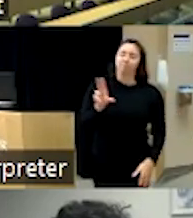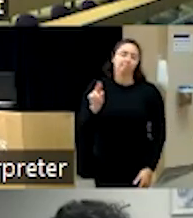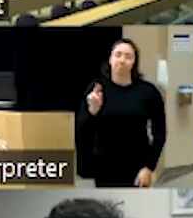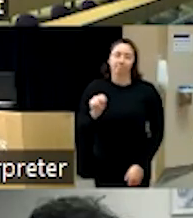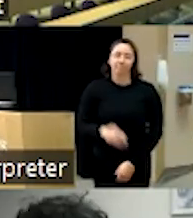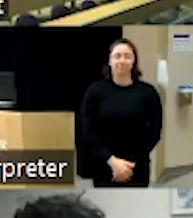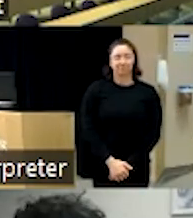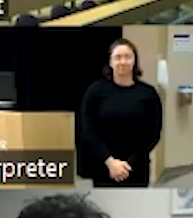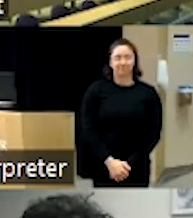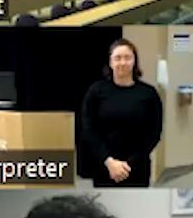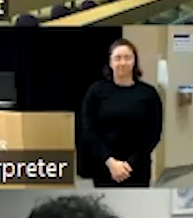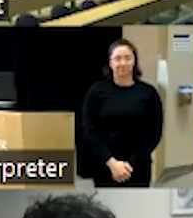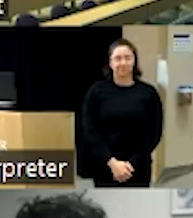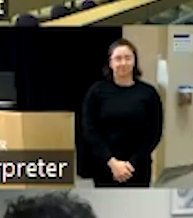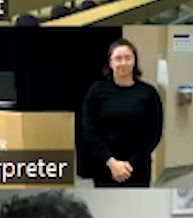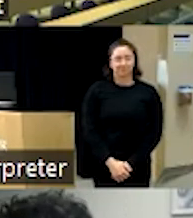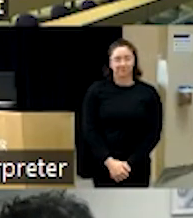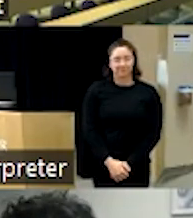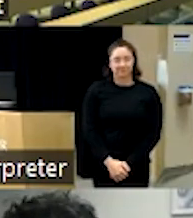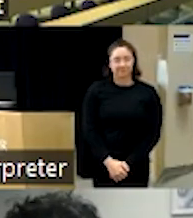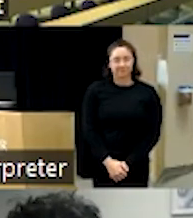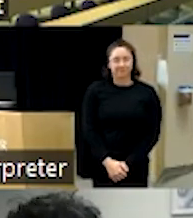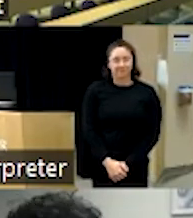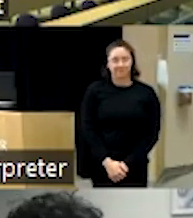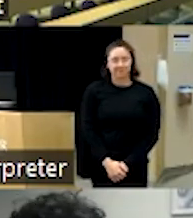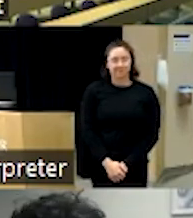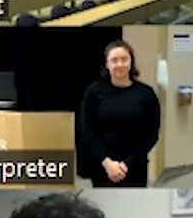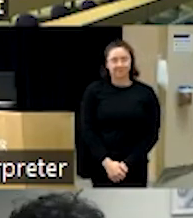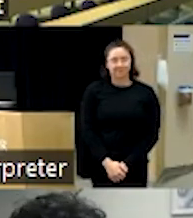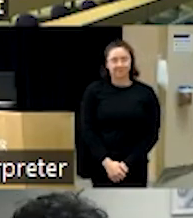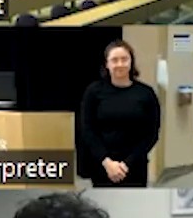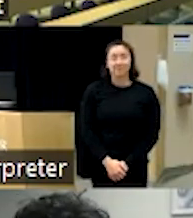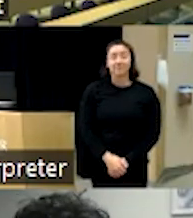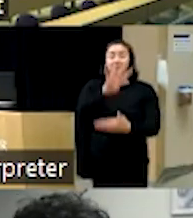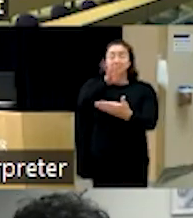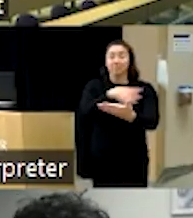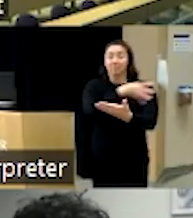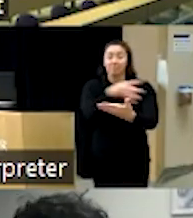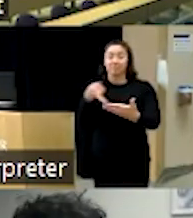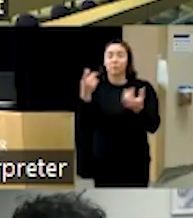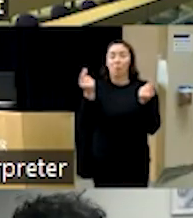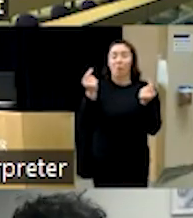and this is a little bit how this um how the timetable looks like we have certain color